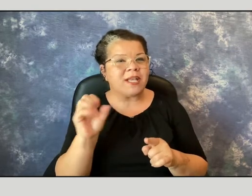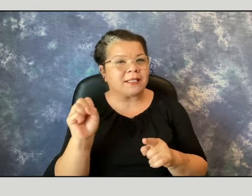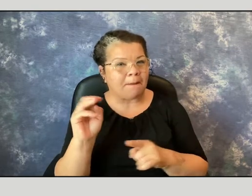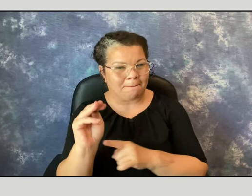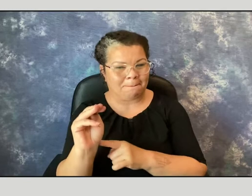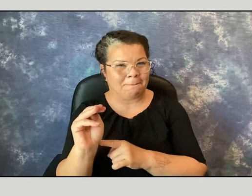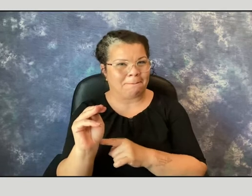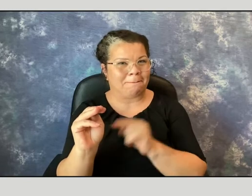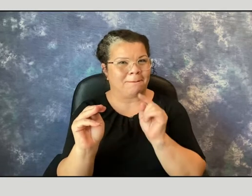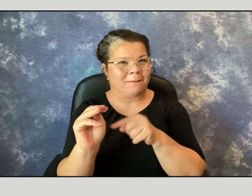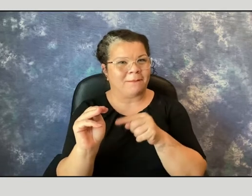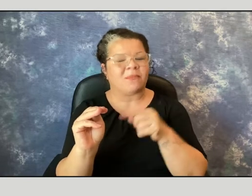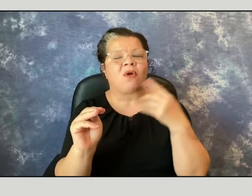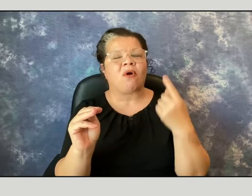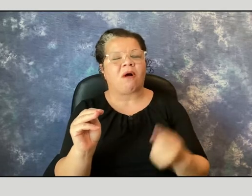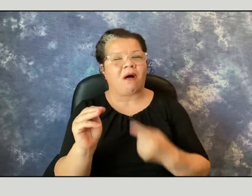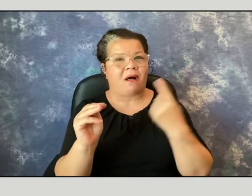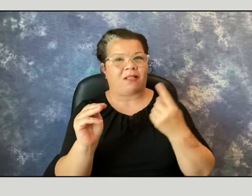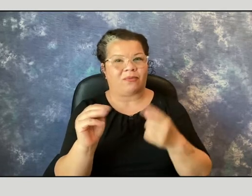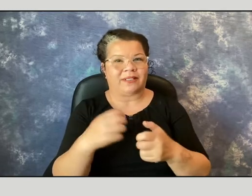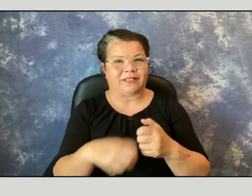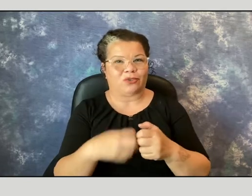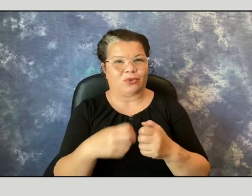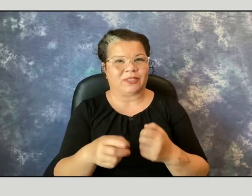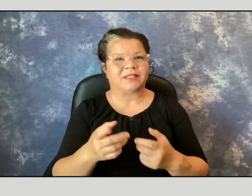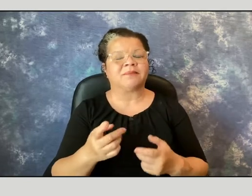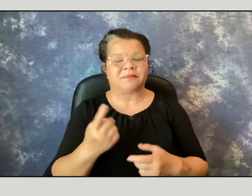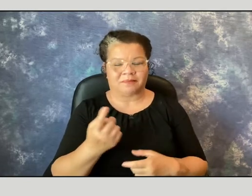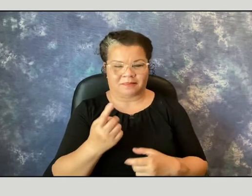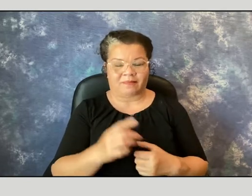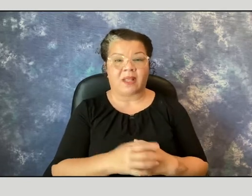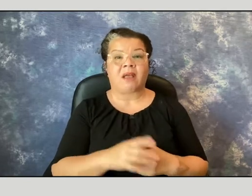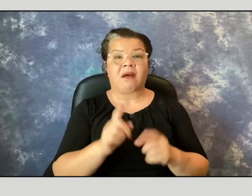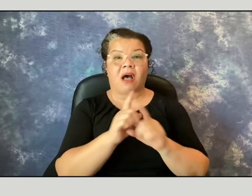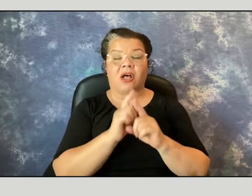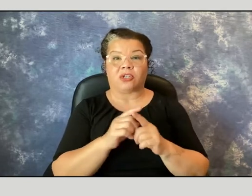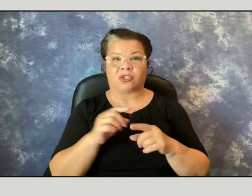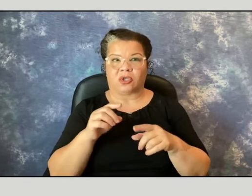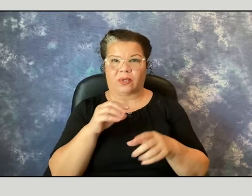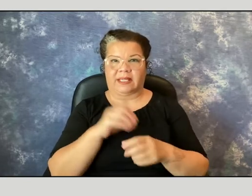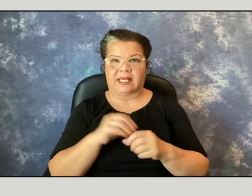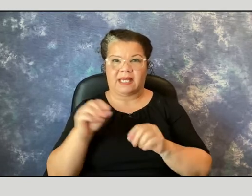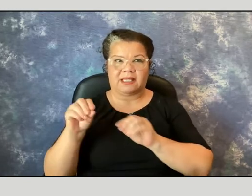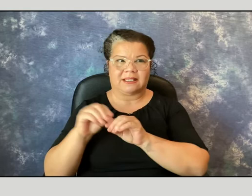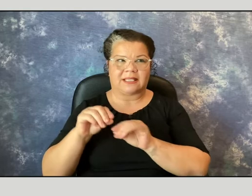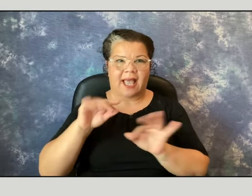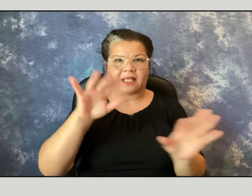and I think also in diaspora that there are just fascinating questions